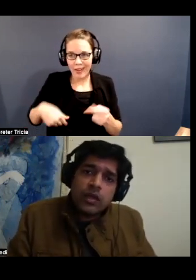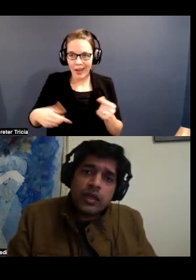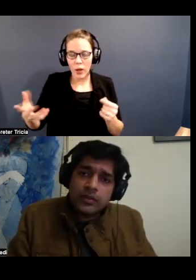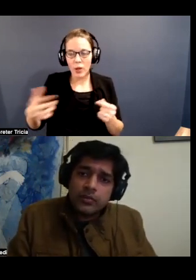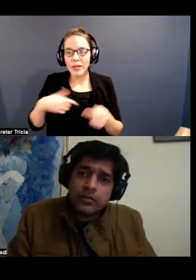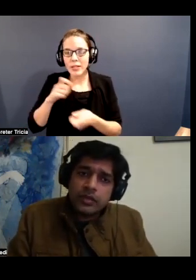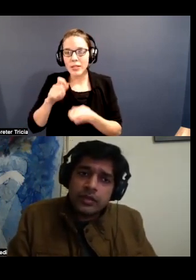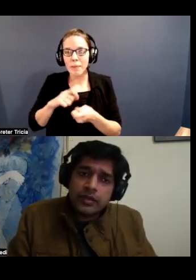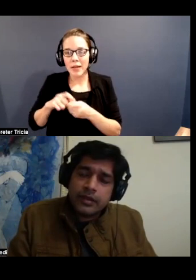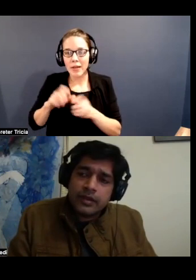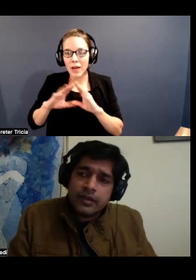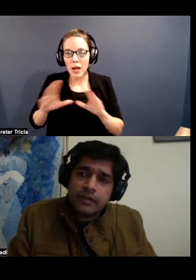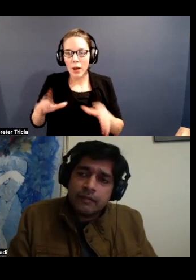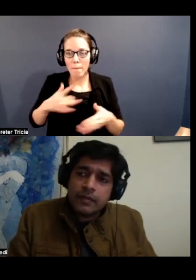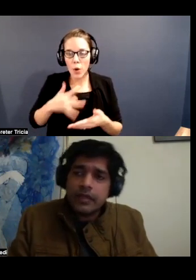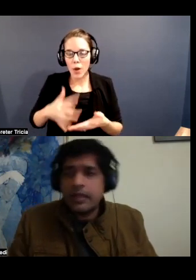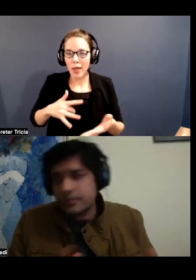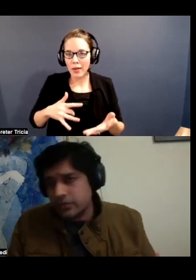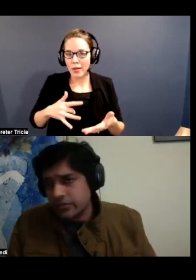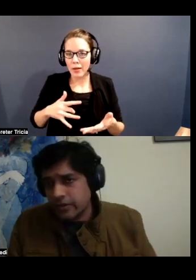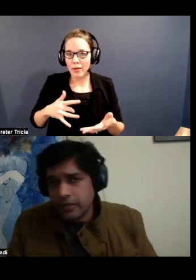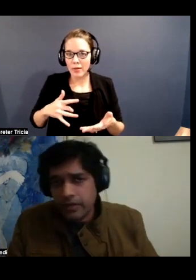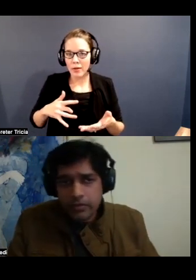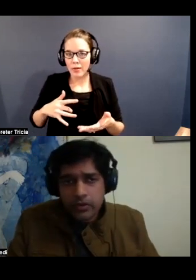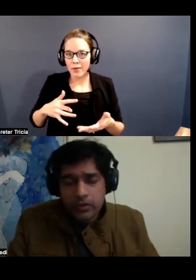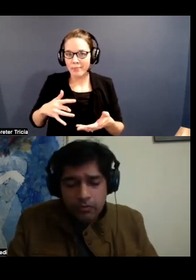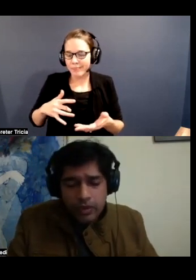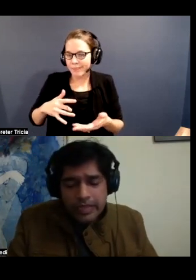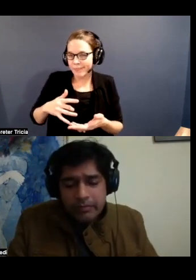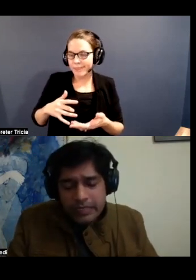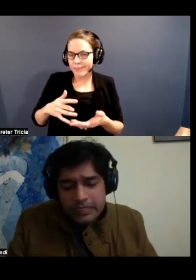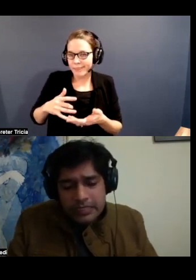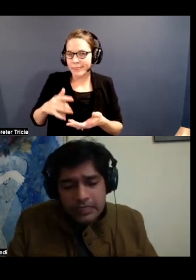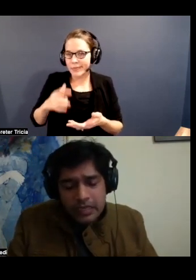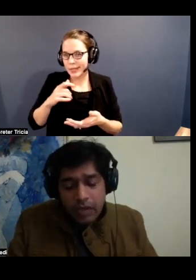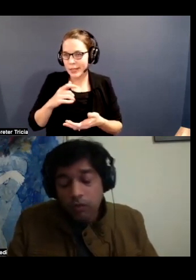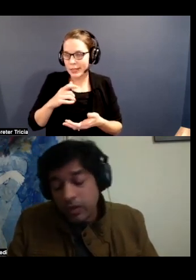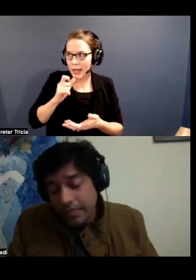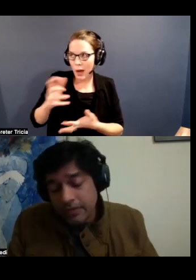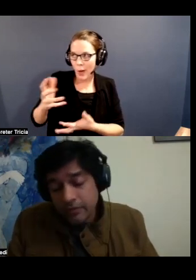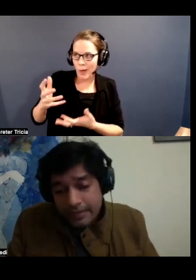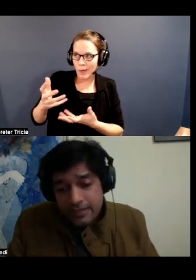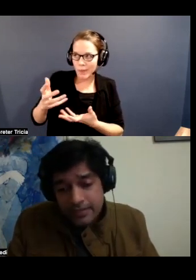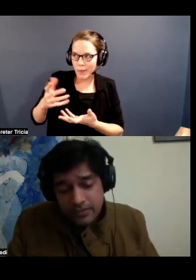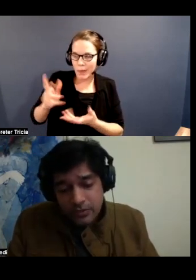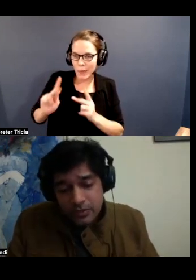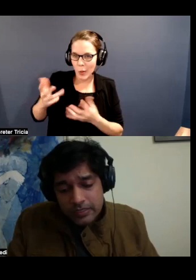likely to be in less desirable neighborhoods. What that means is, what that translates into is